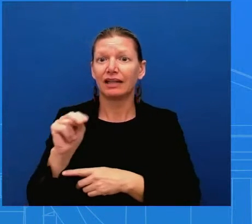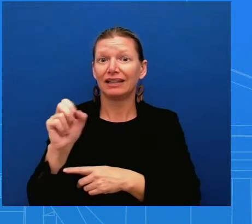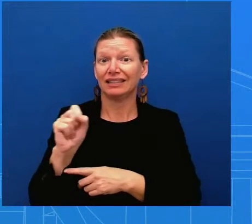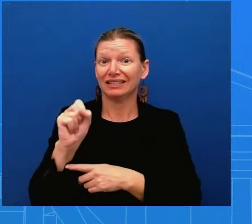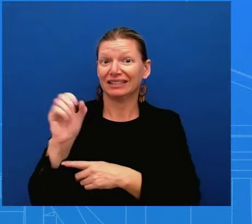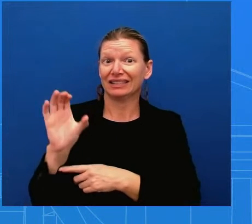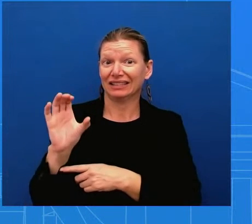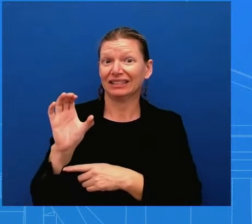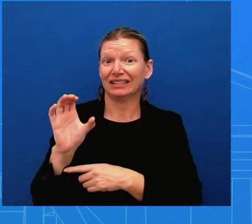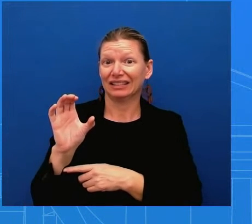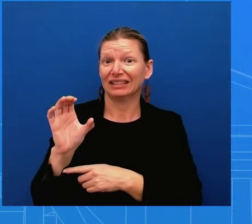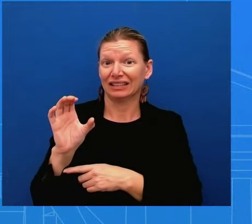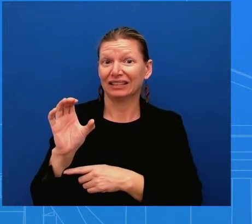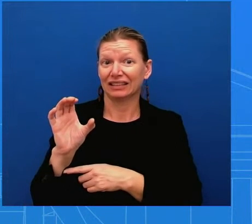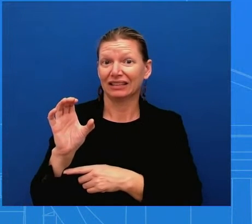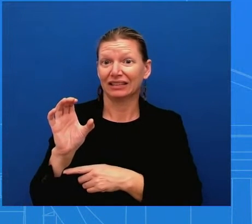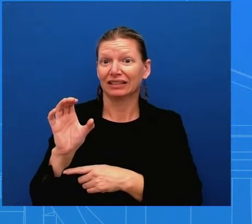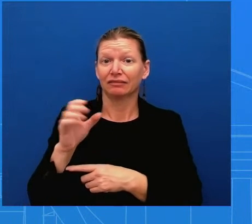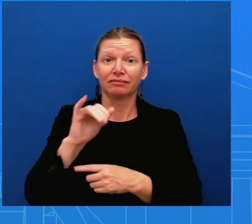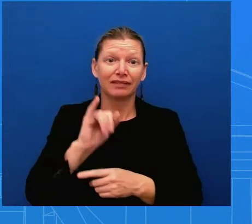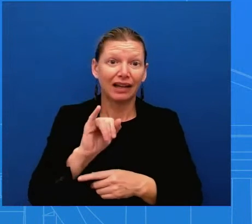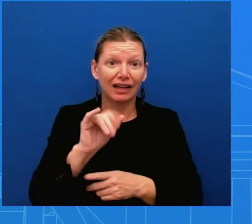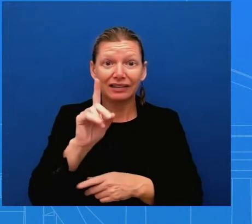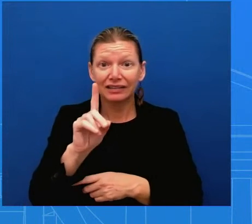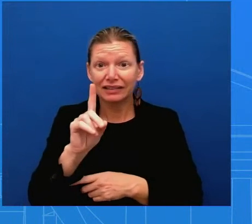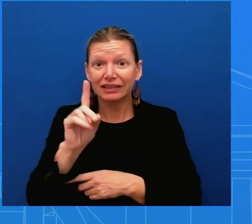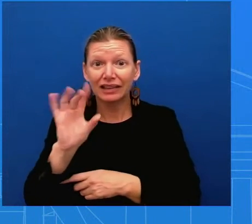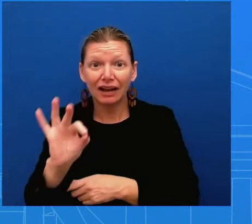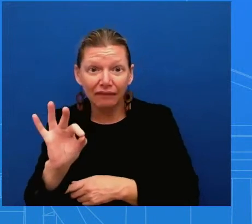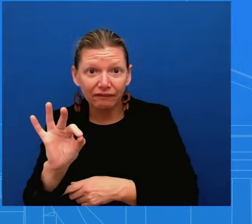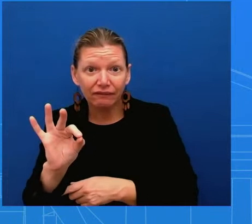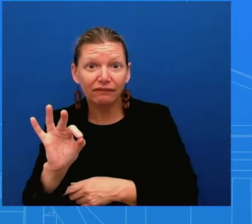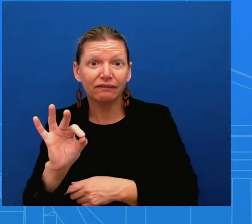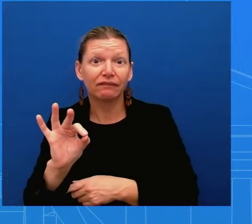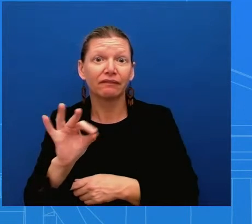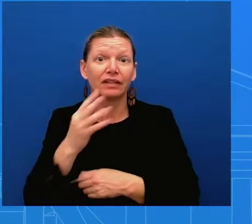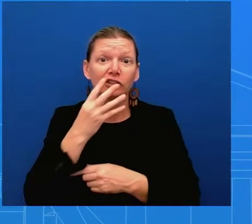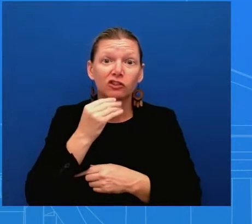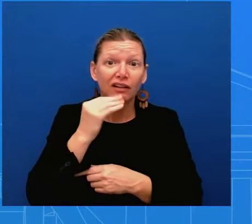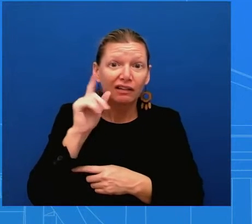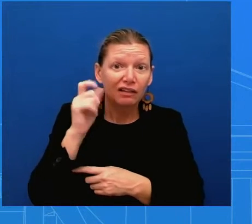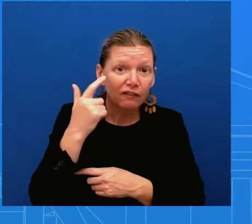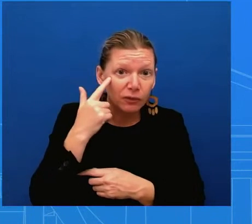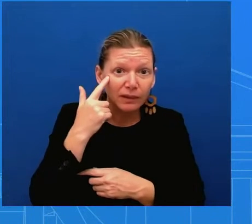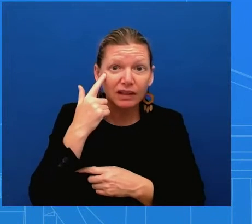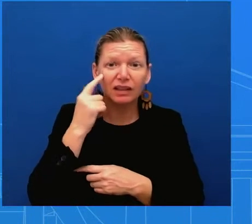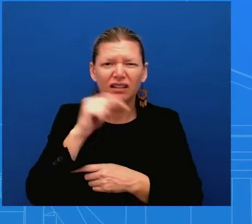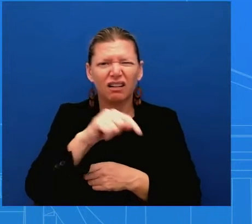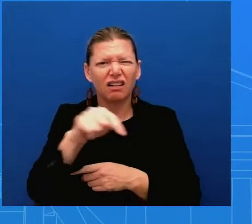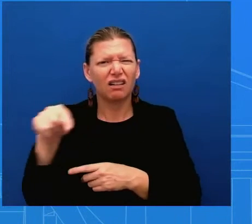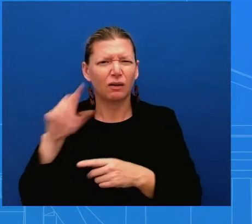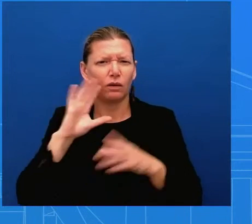IDF, the Israeli government. And so, that's going to continue. We're going to -- and we're going to continue to be really clear about our concerns,